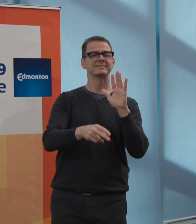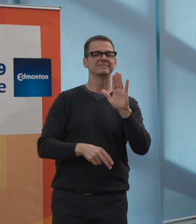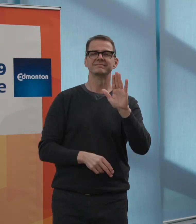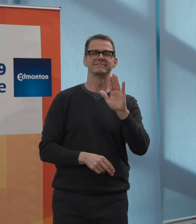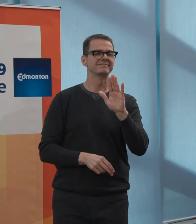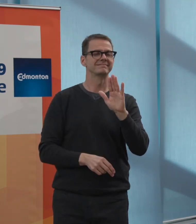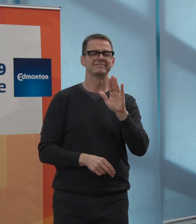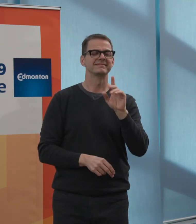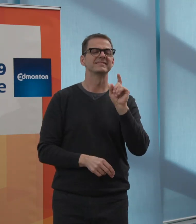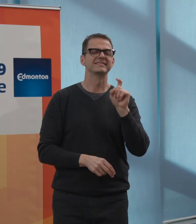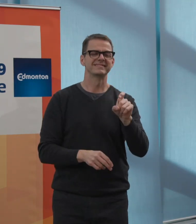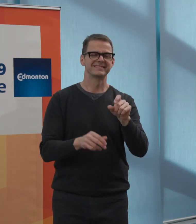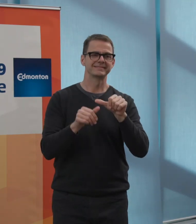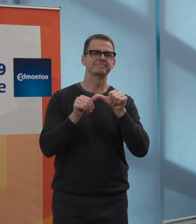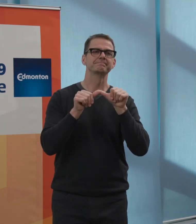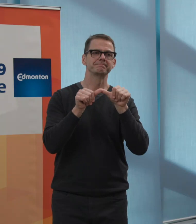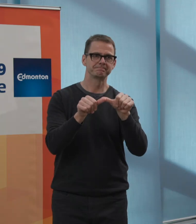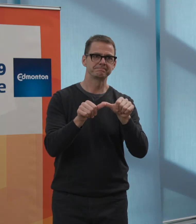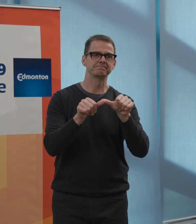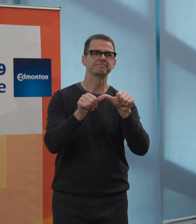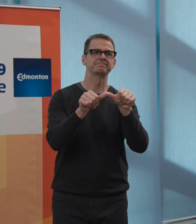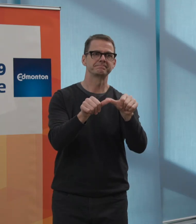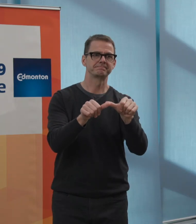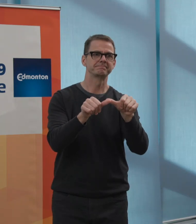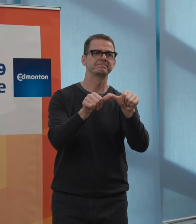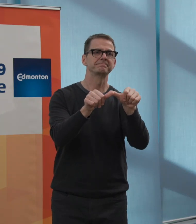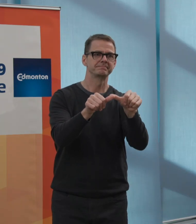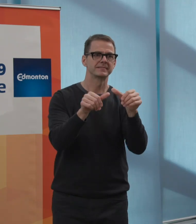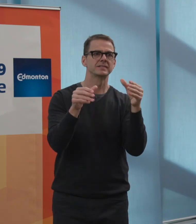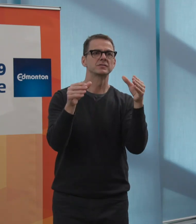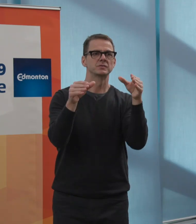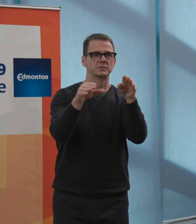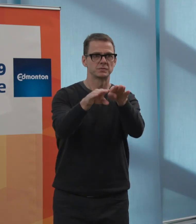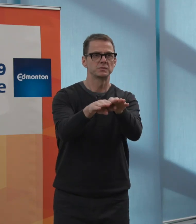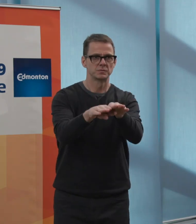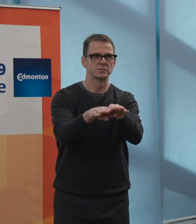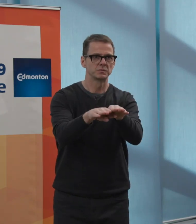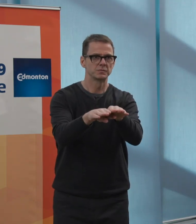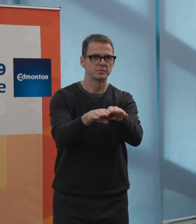reduction in our services and is taking its toll on our economy locally